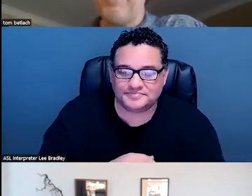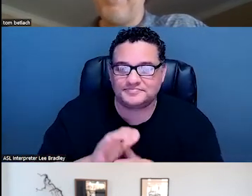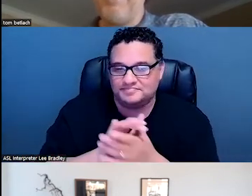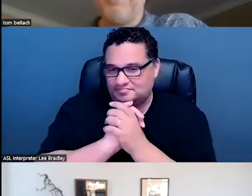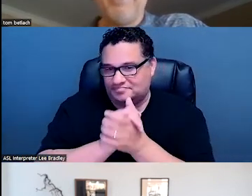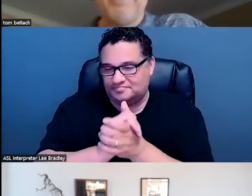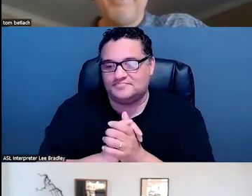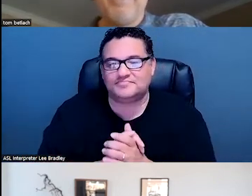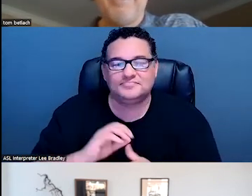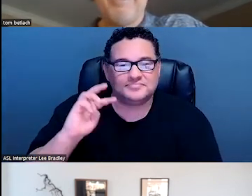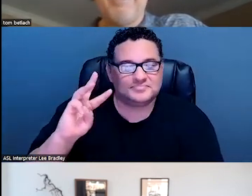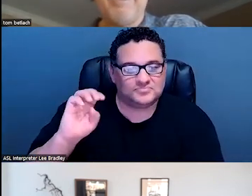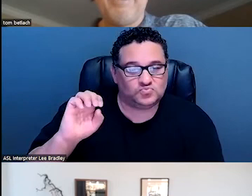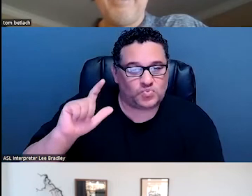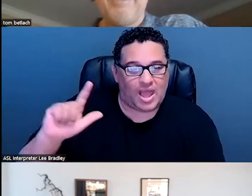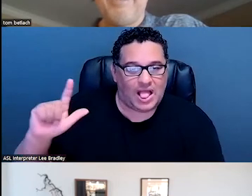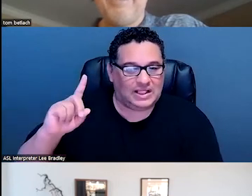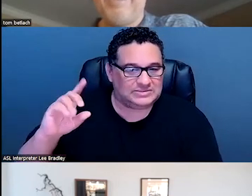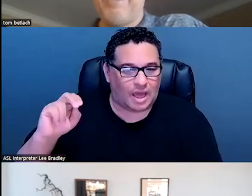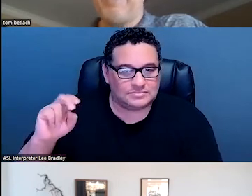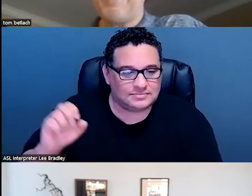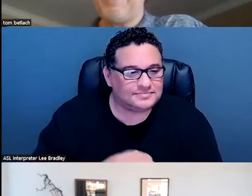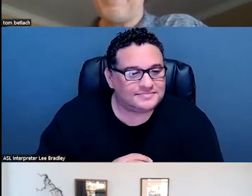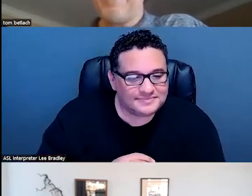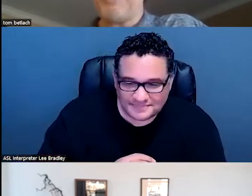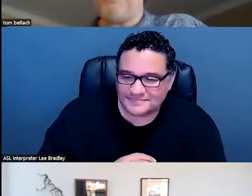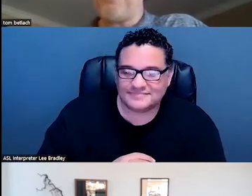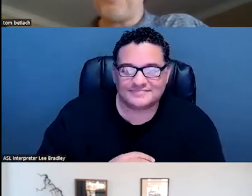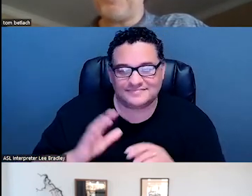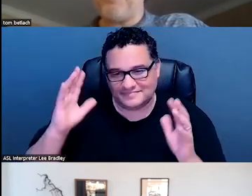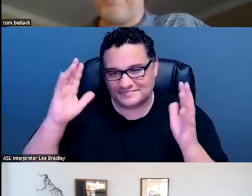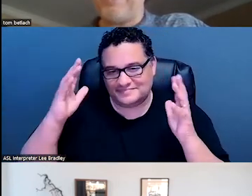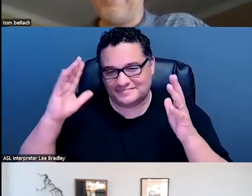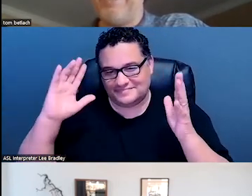YEA. >> THANK YOU. THANK YOU. >> THANK YOU, DR. ALLEN. HIGH FIVE.